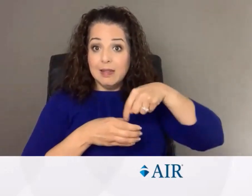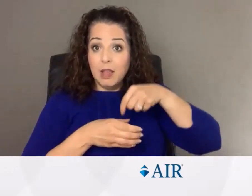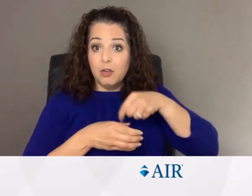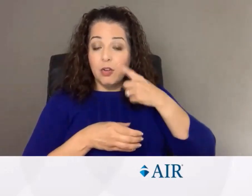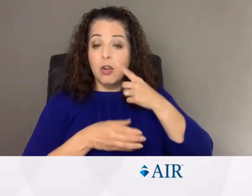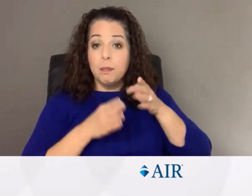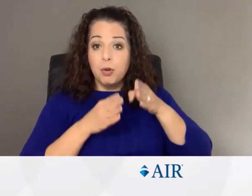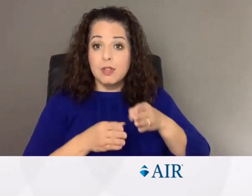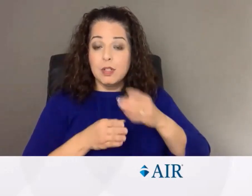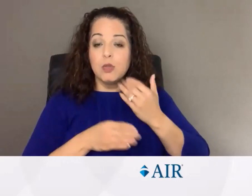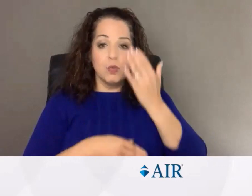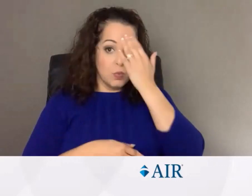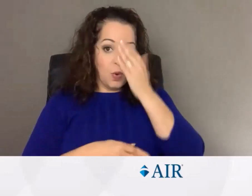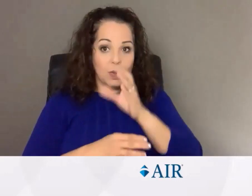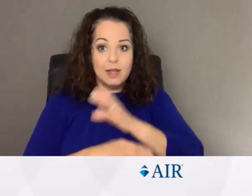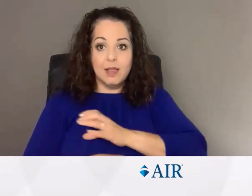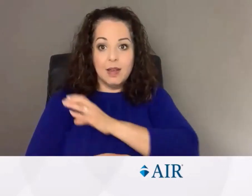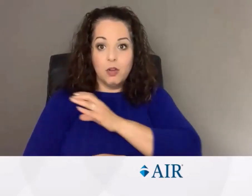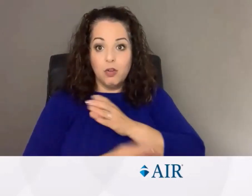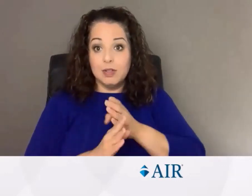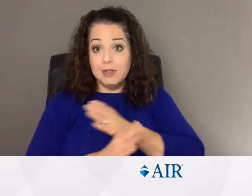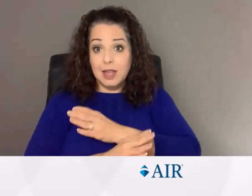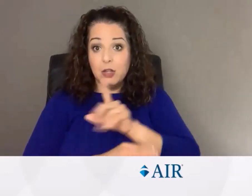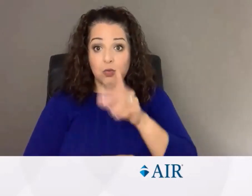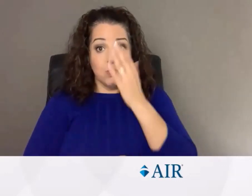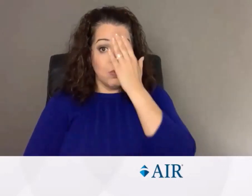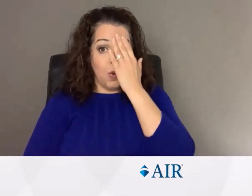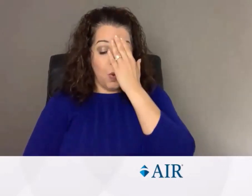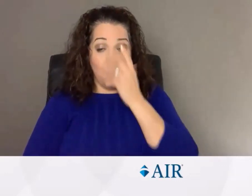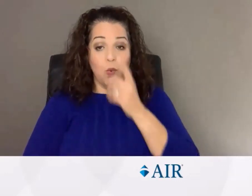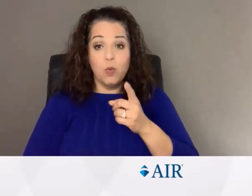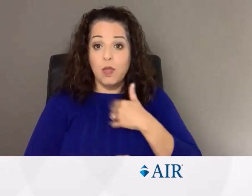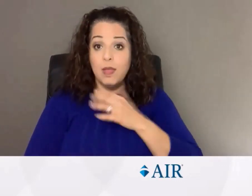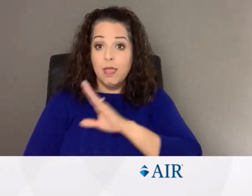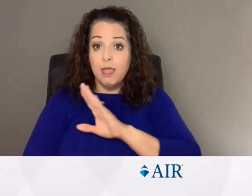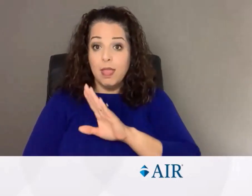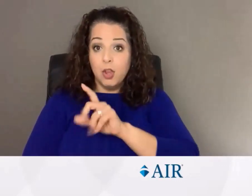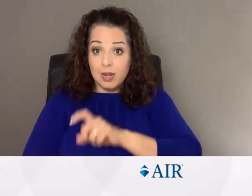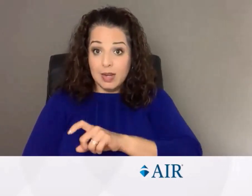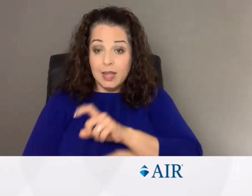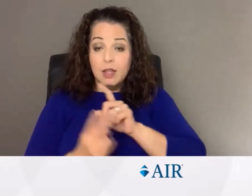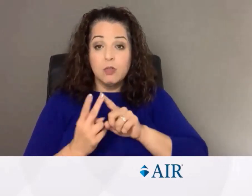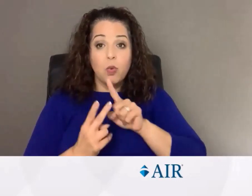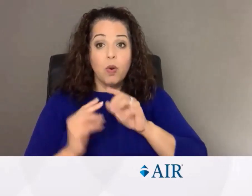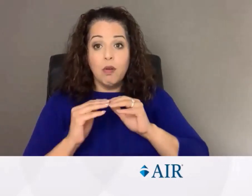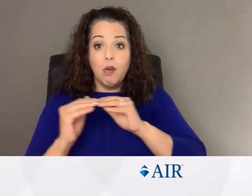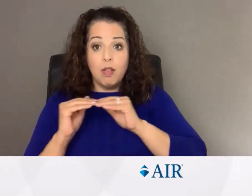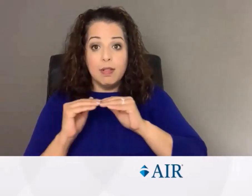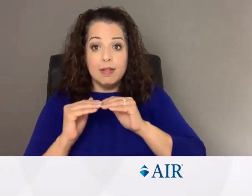know your peers's needs or your colleagues' needs.